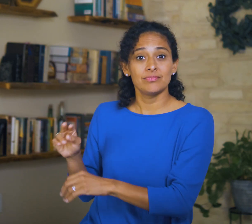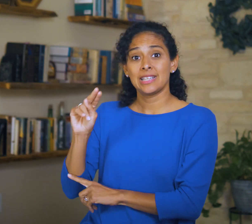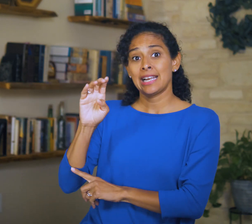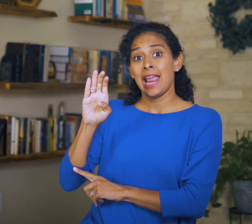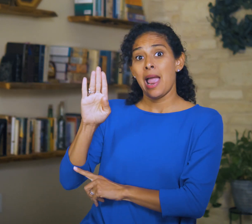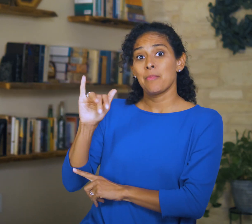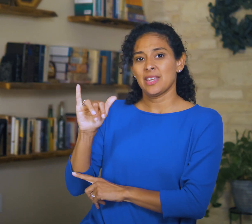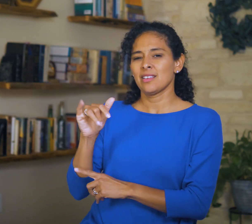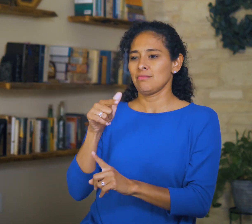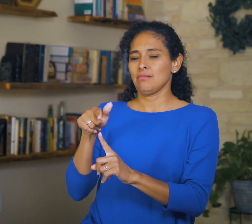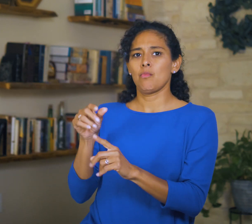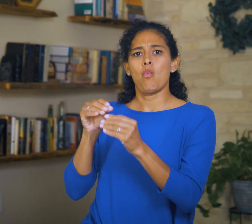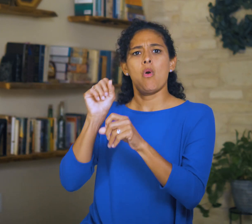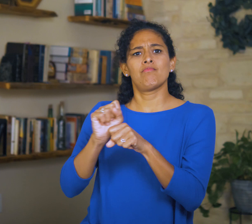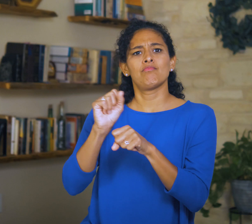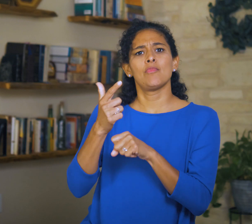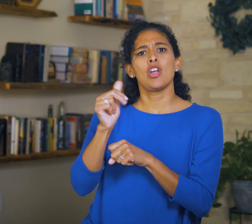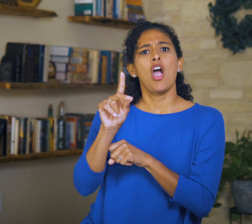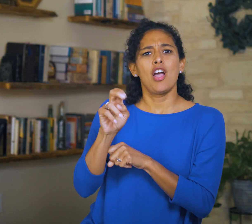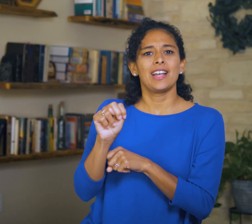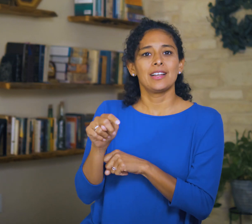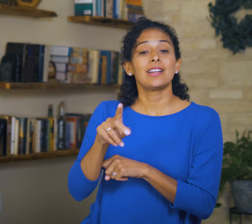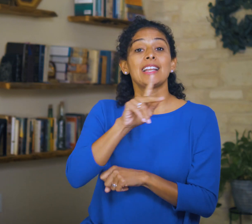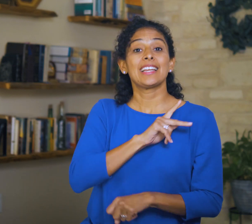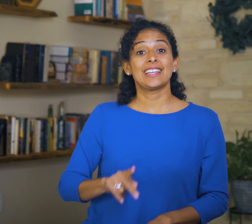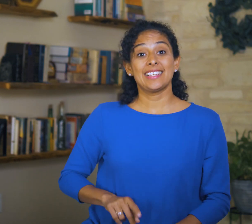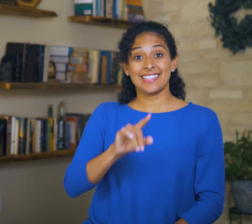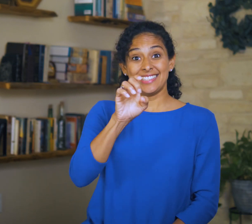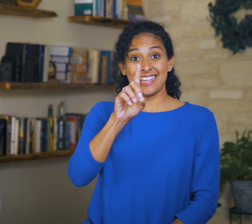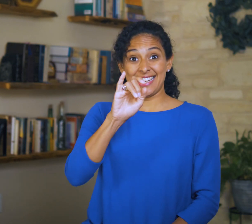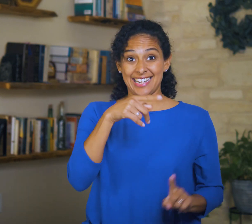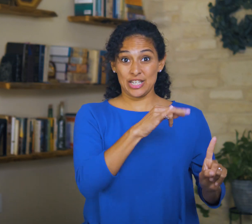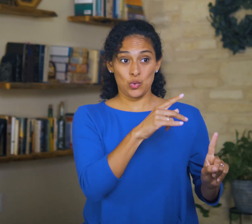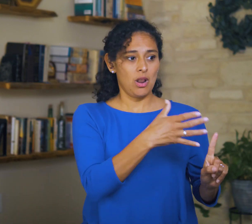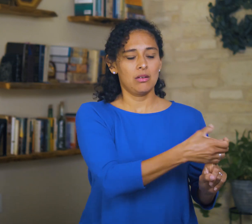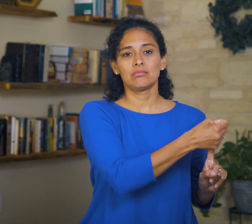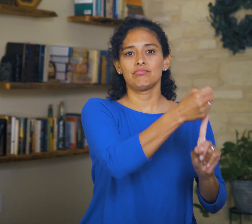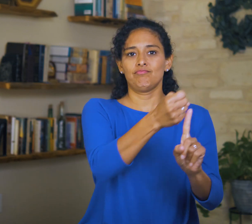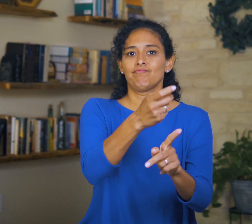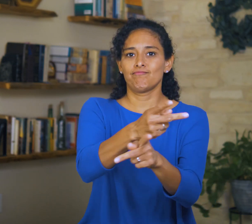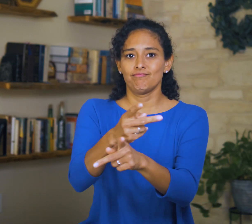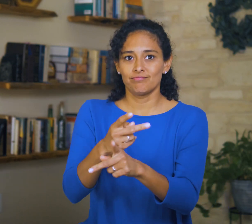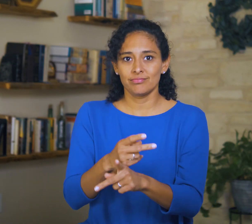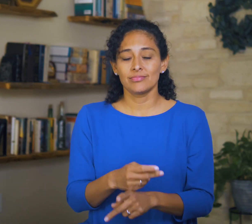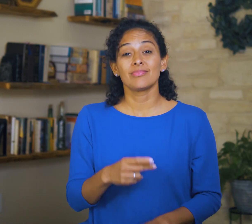Nebby does more gardening, planting King Zedekiah in Judah to handle things.